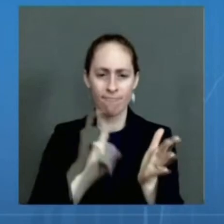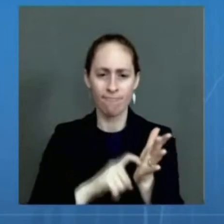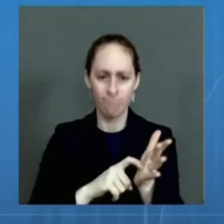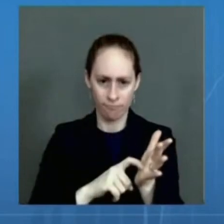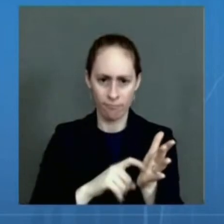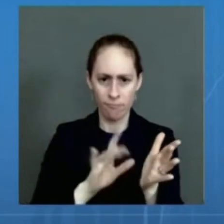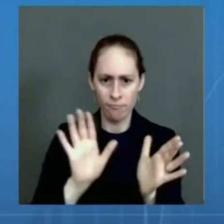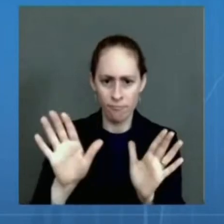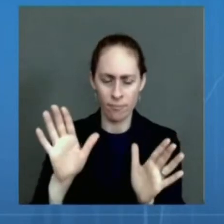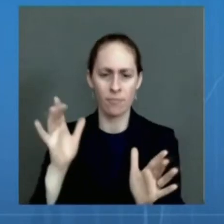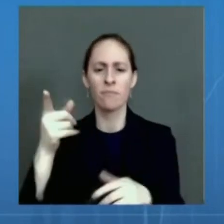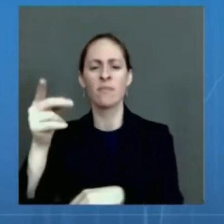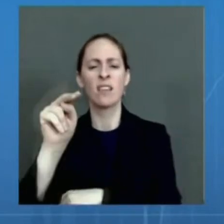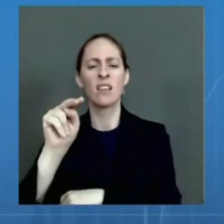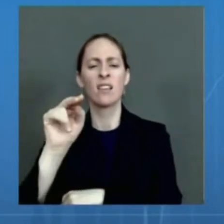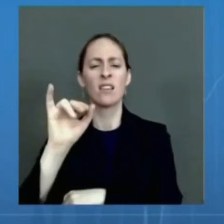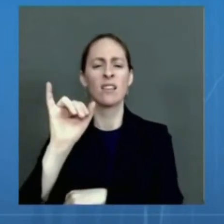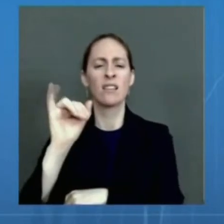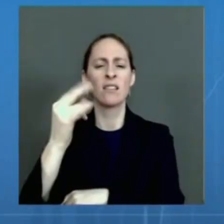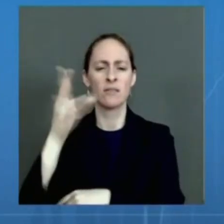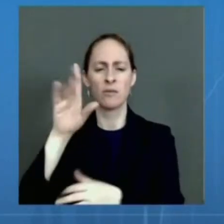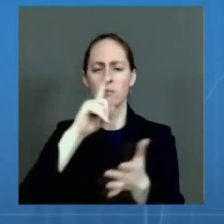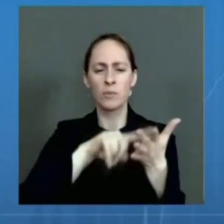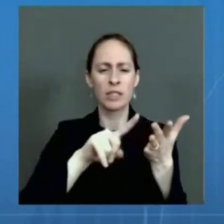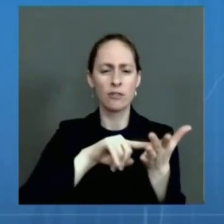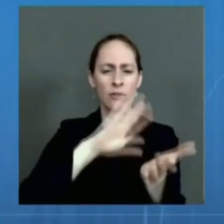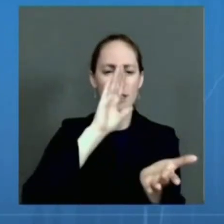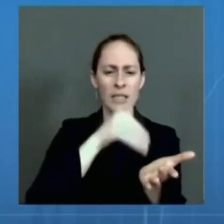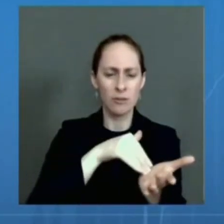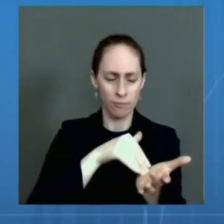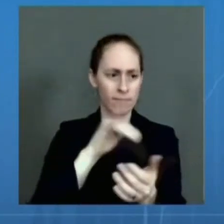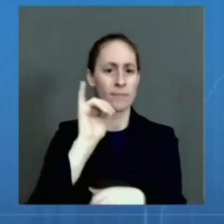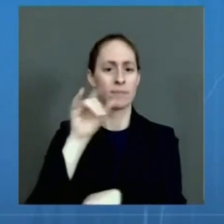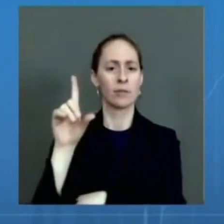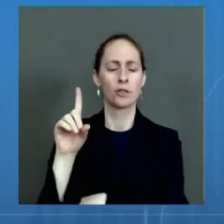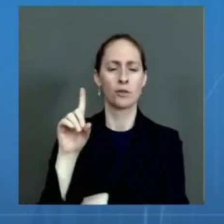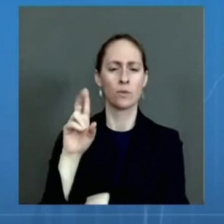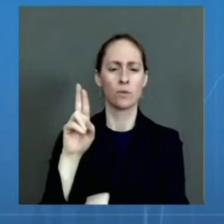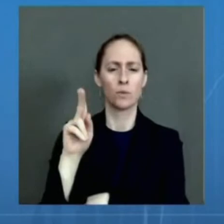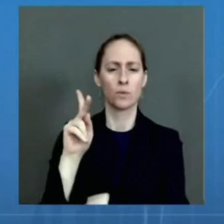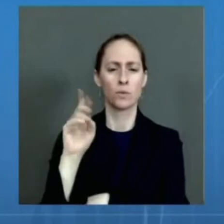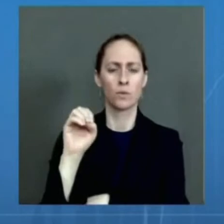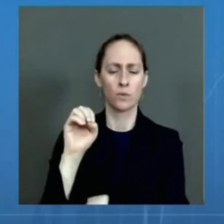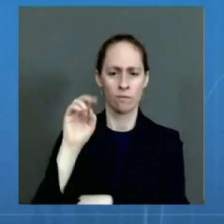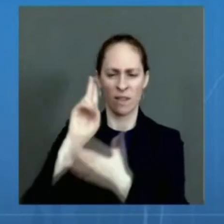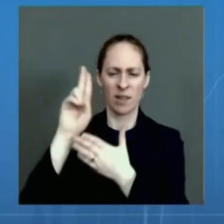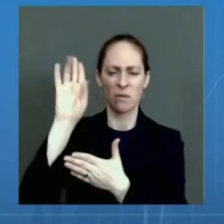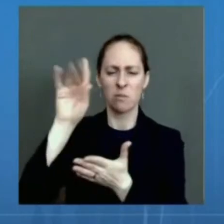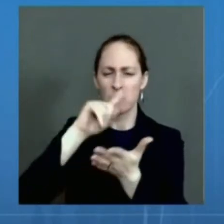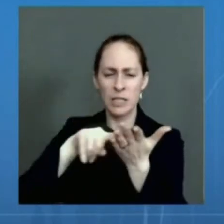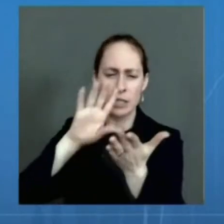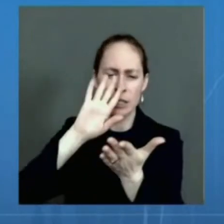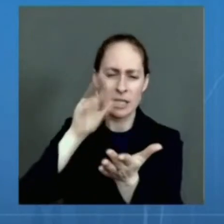A LOOK AGAIN AT TWO SEPARATE STUDIES ONE FROM NIH AND ONE